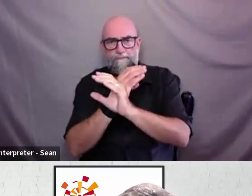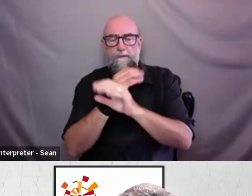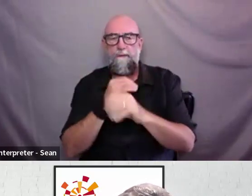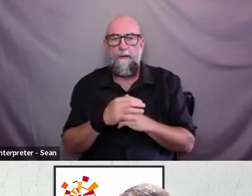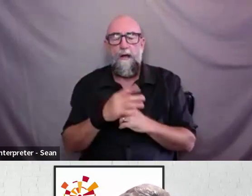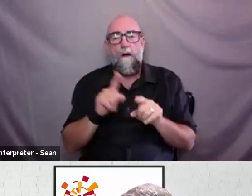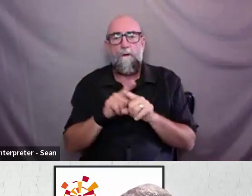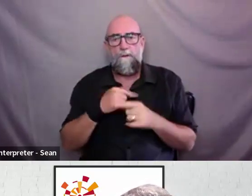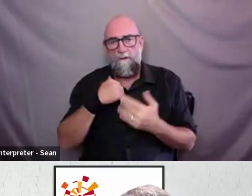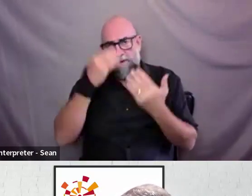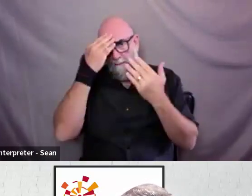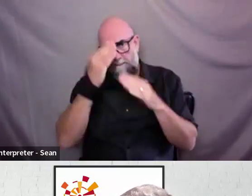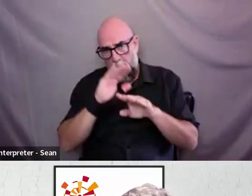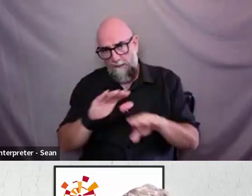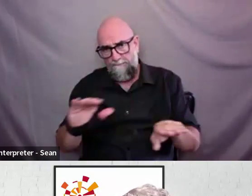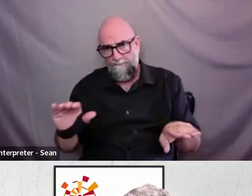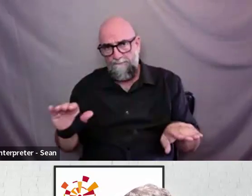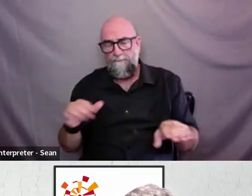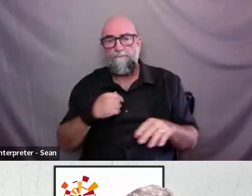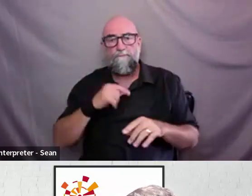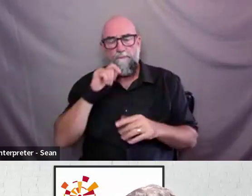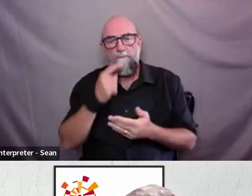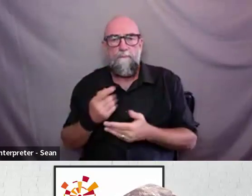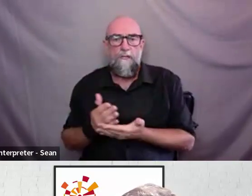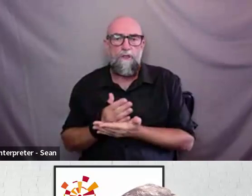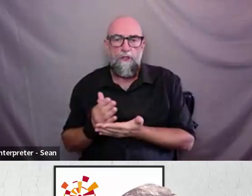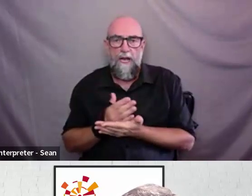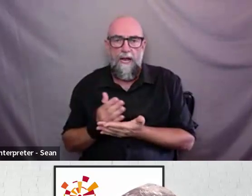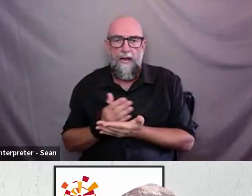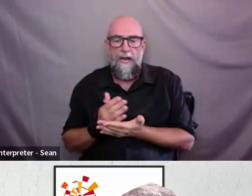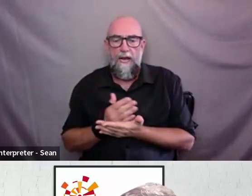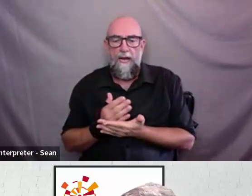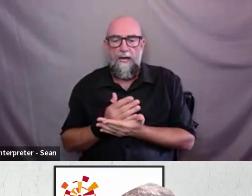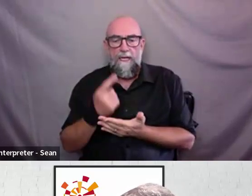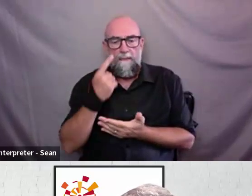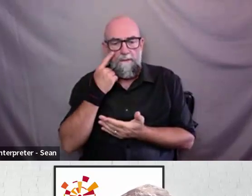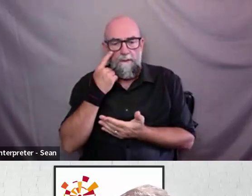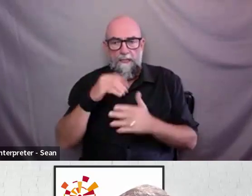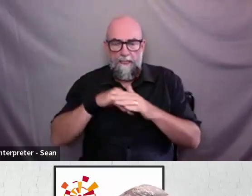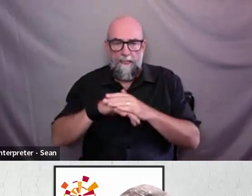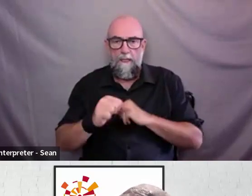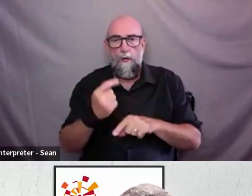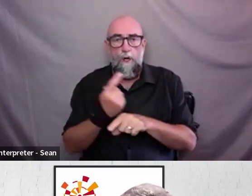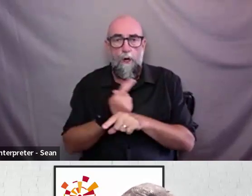some of the resources that Pippa has mentioned so we will be